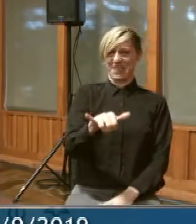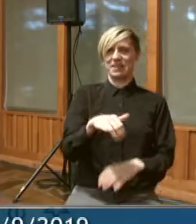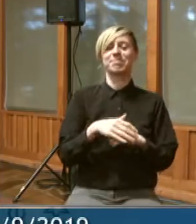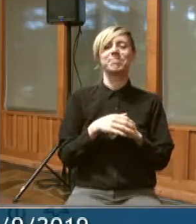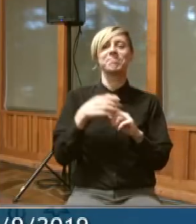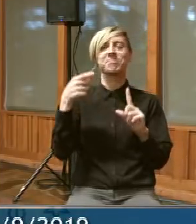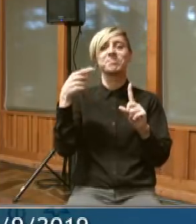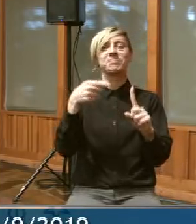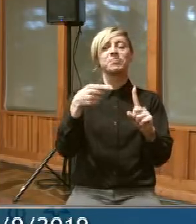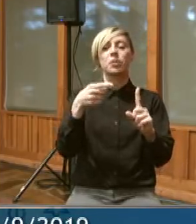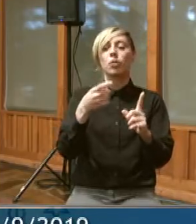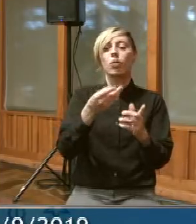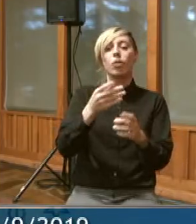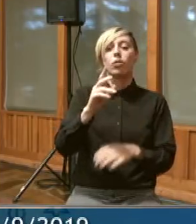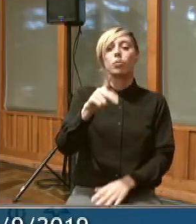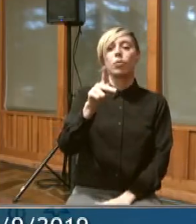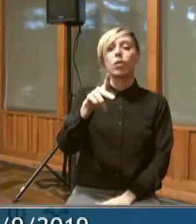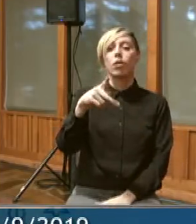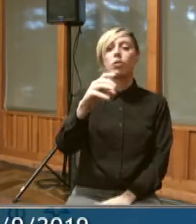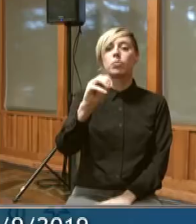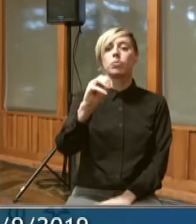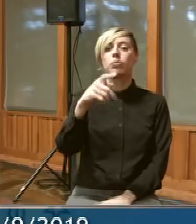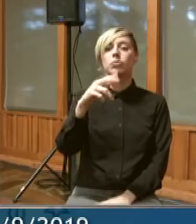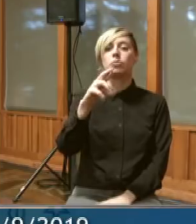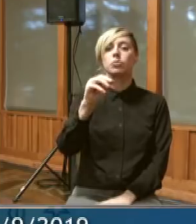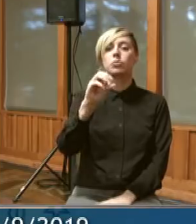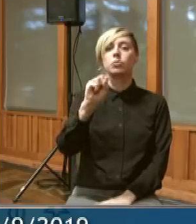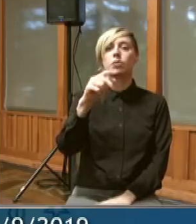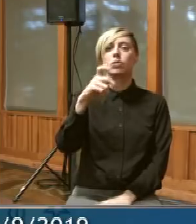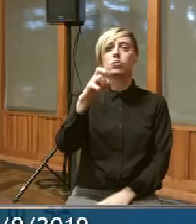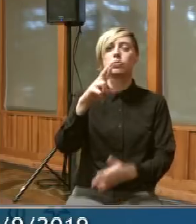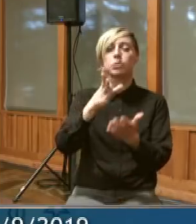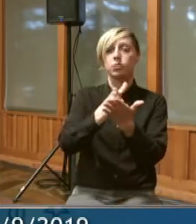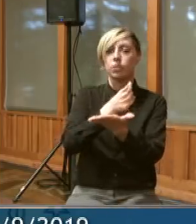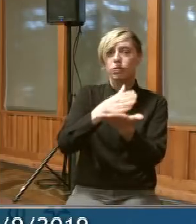WAS FOR A LATER DATE. NOW I'M BACK. SO WITH REGARD TO THE PROSPER